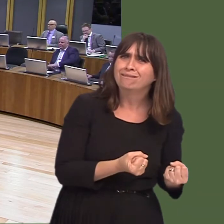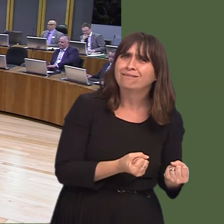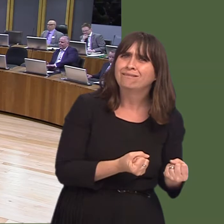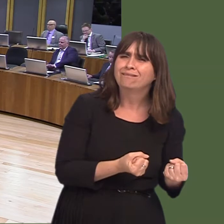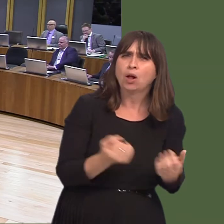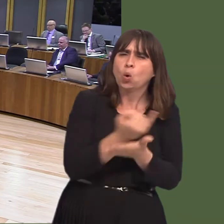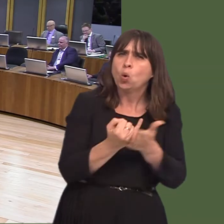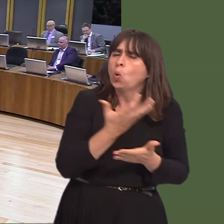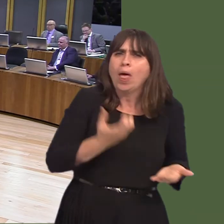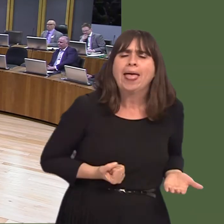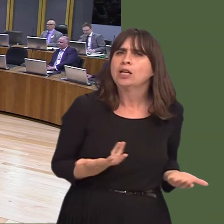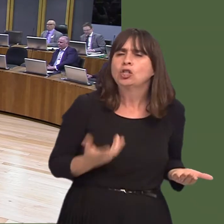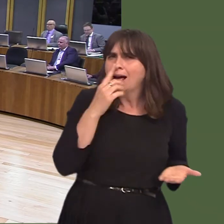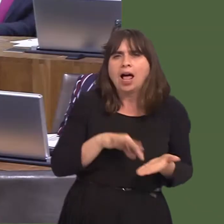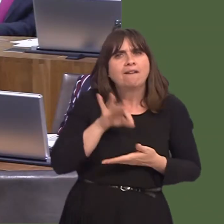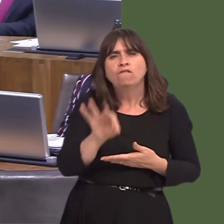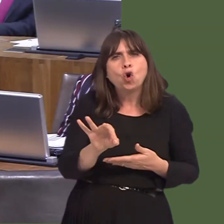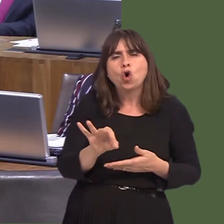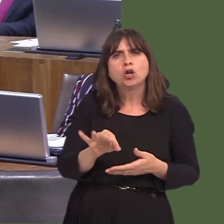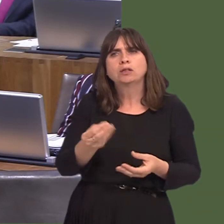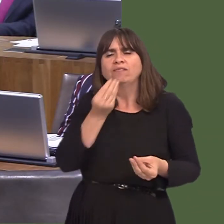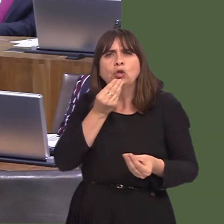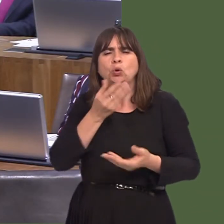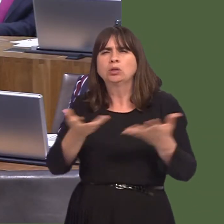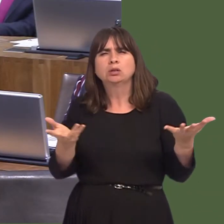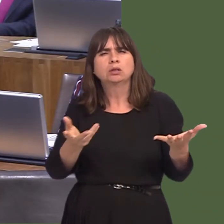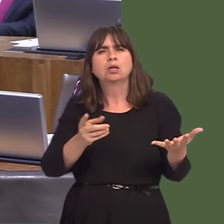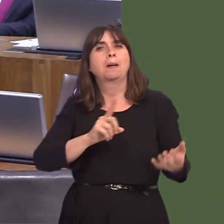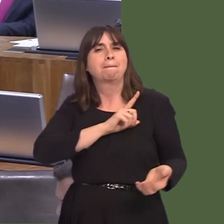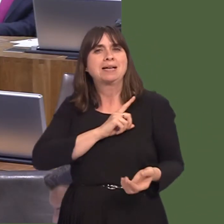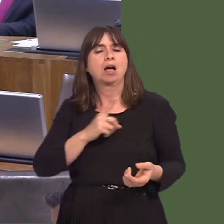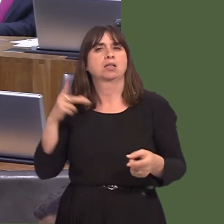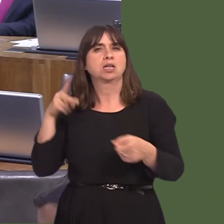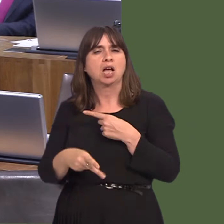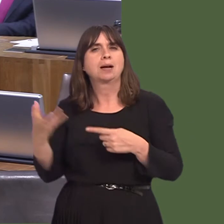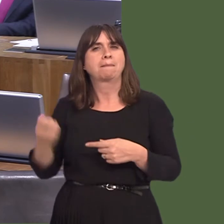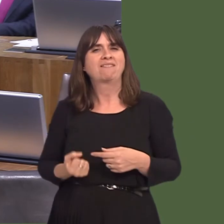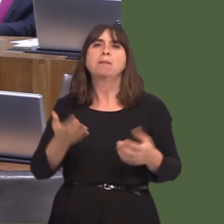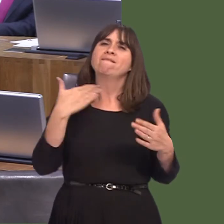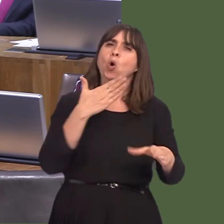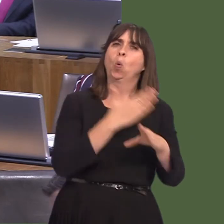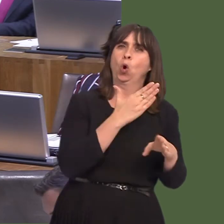unable to afford the basic necessities of life? Why? Because of the benefit cuts, particularly in-work benefit cuts, that we've seen from